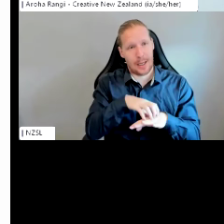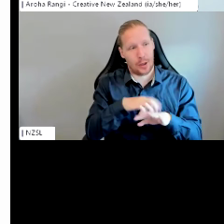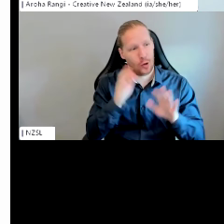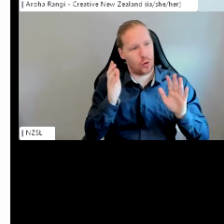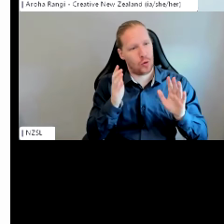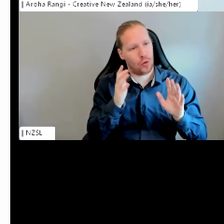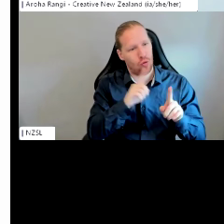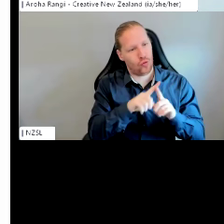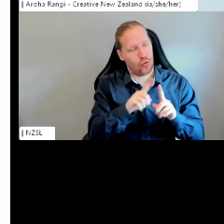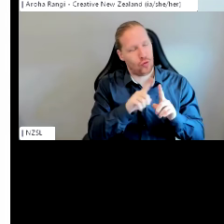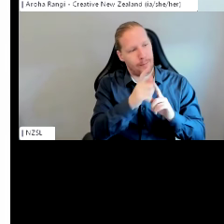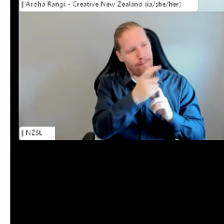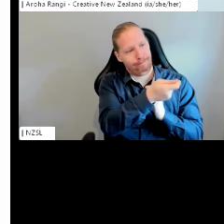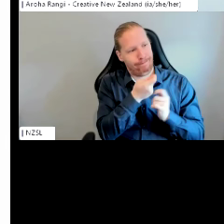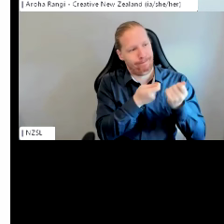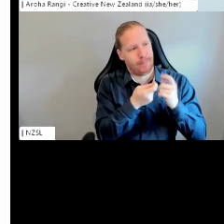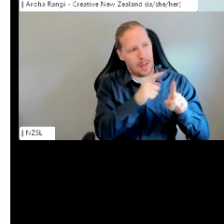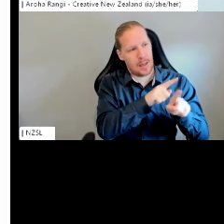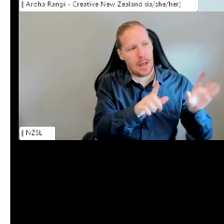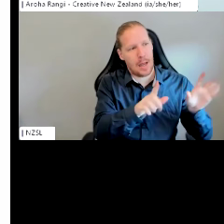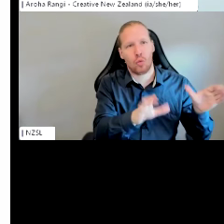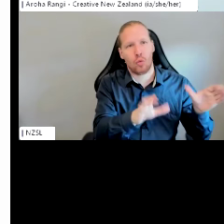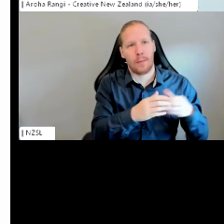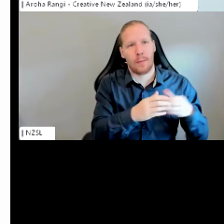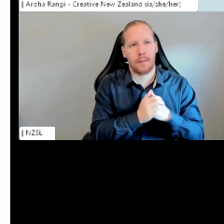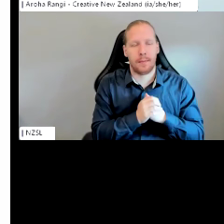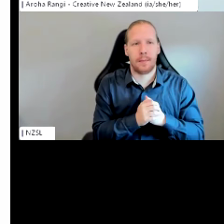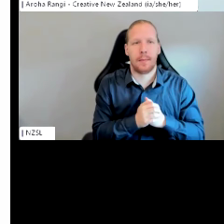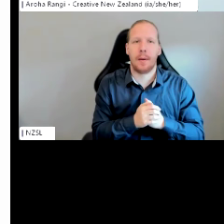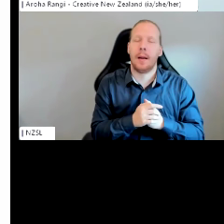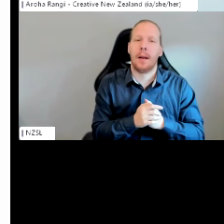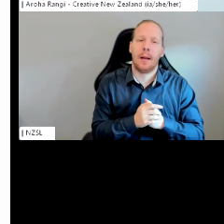anticipating that it'll probably be less, but if we give them compelling reasons to do it,